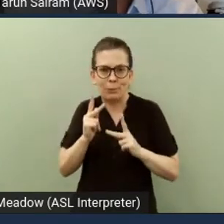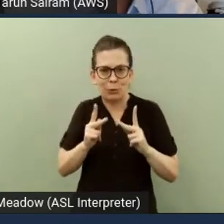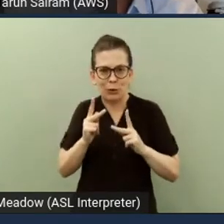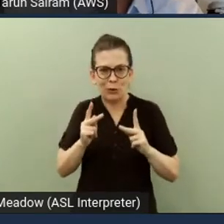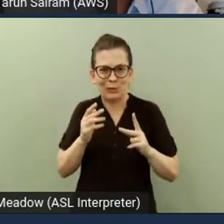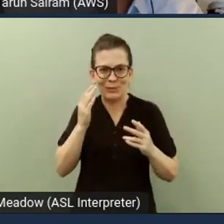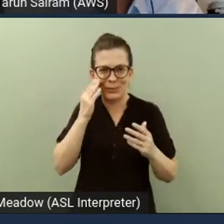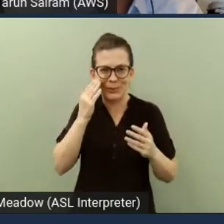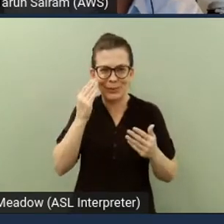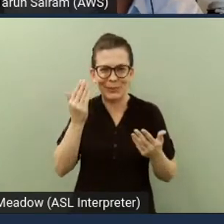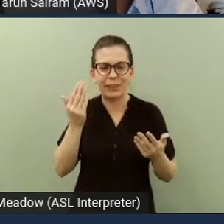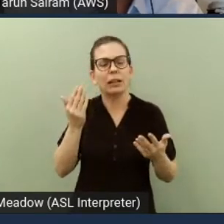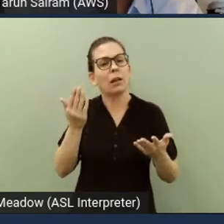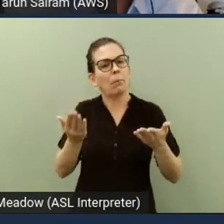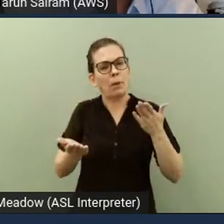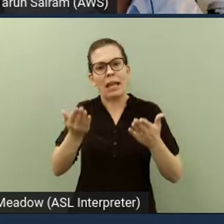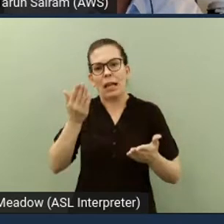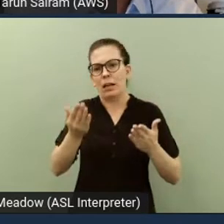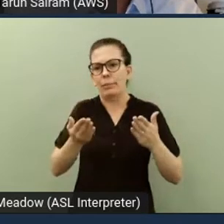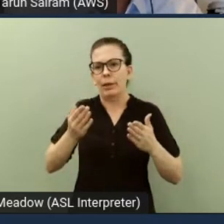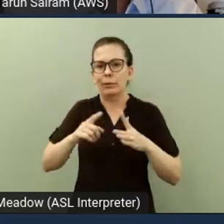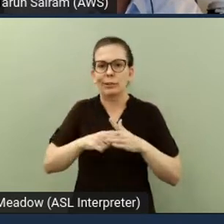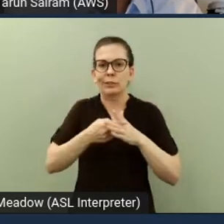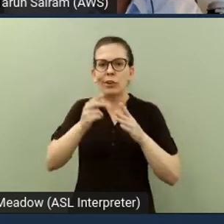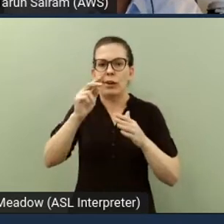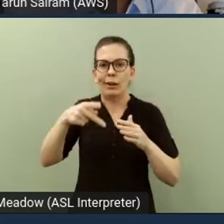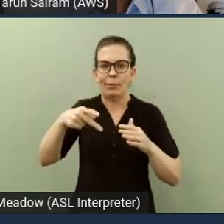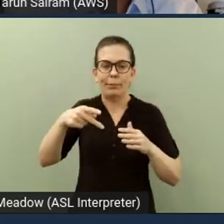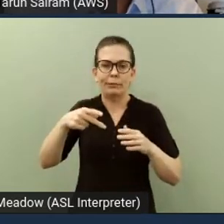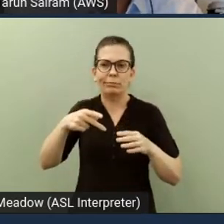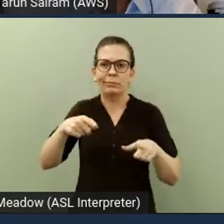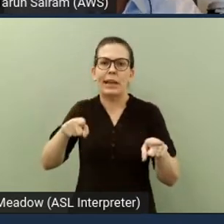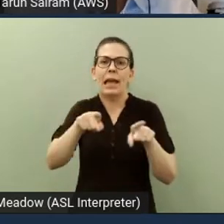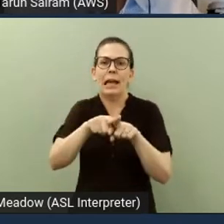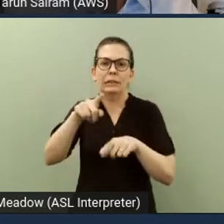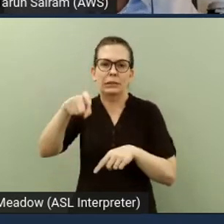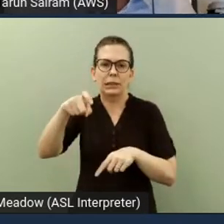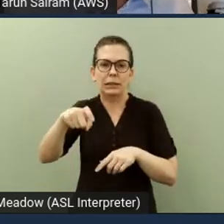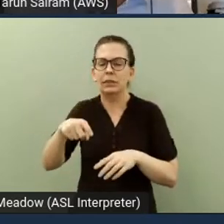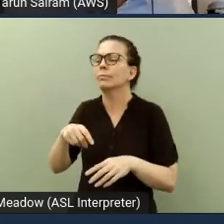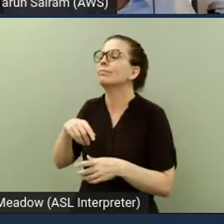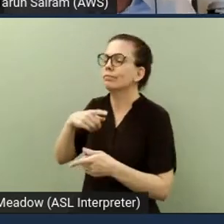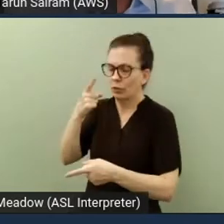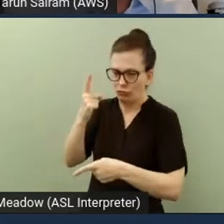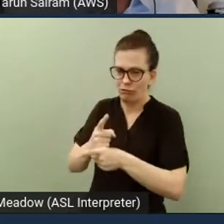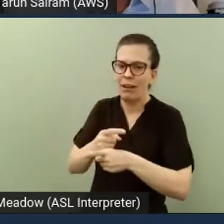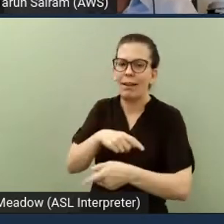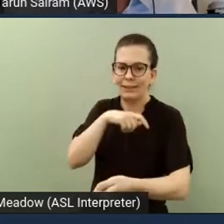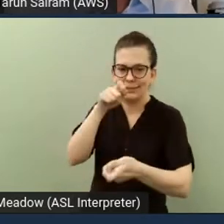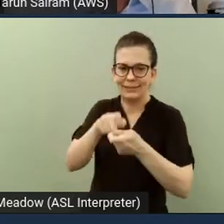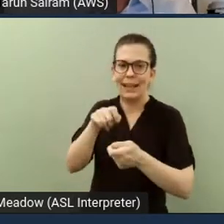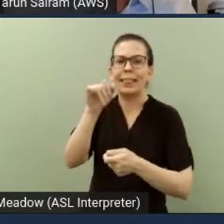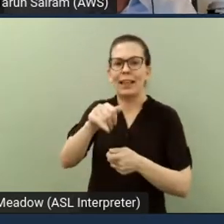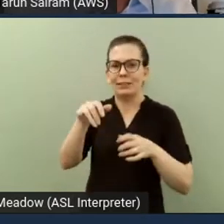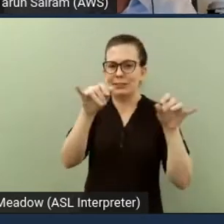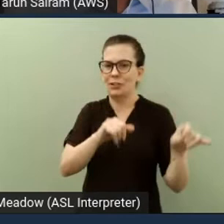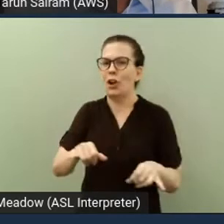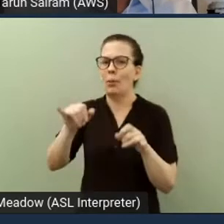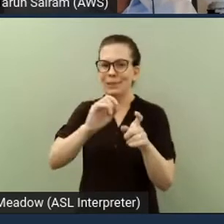it may only start up like as needed. Yeah, exactly, so that's a common scenario that we say,